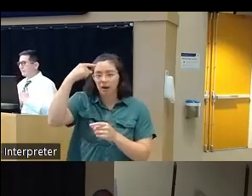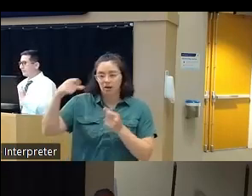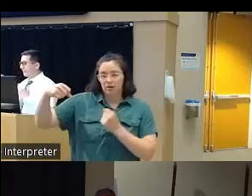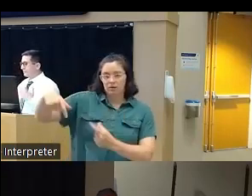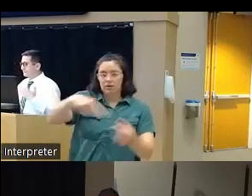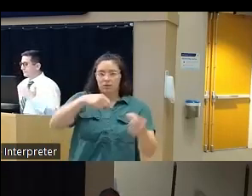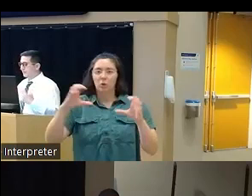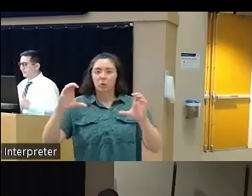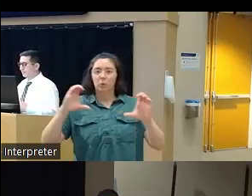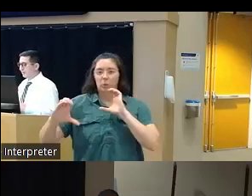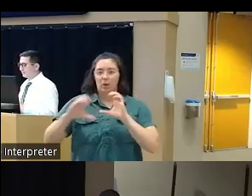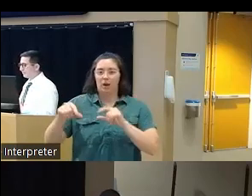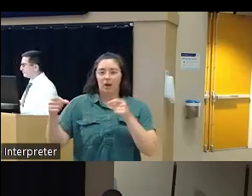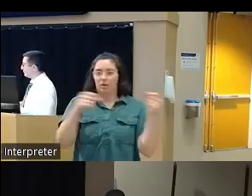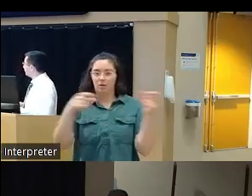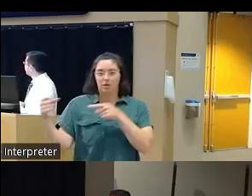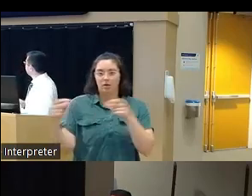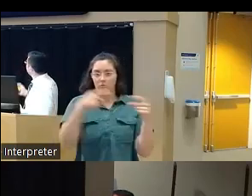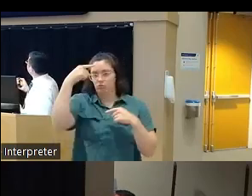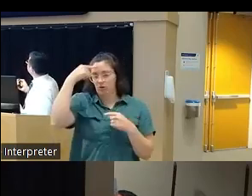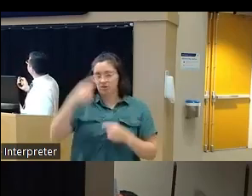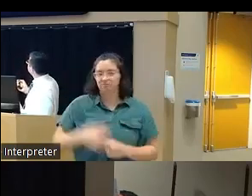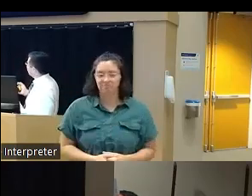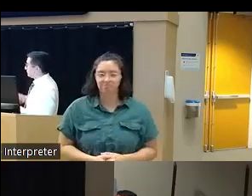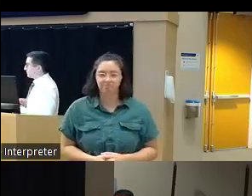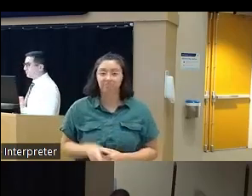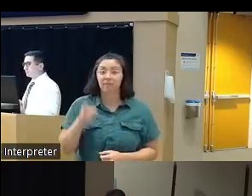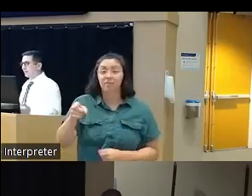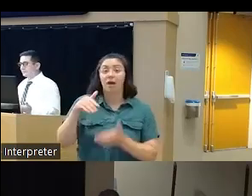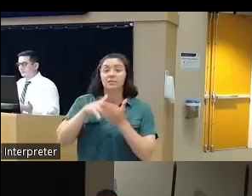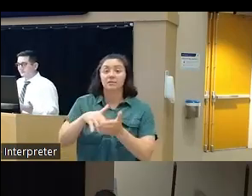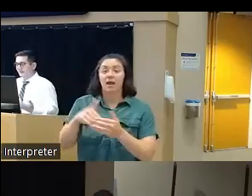that communicate across across the brain and so in this study they did a motion processing